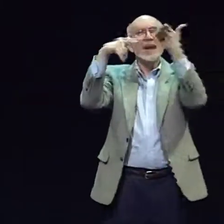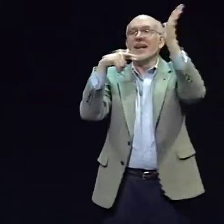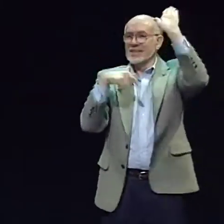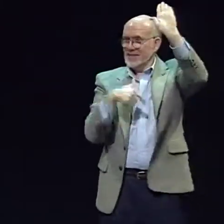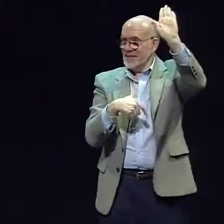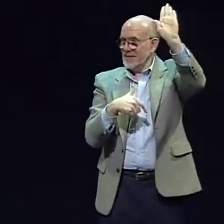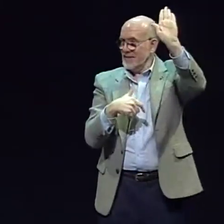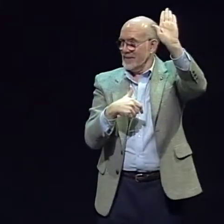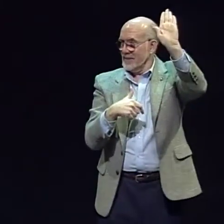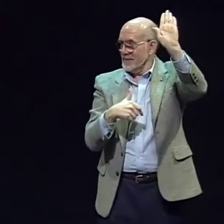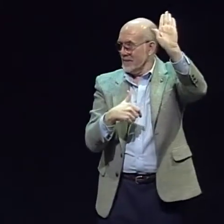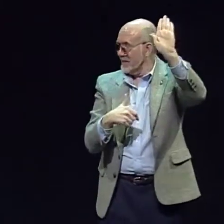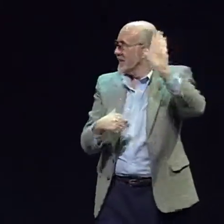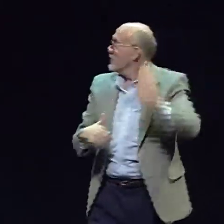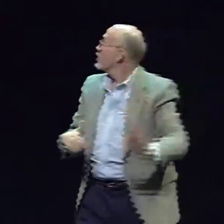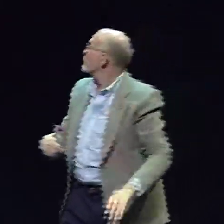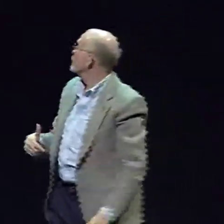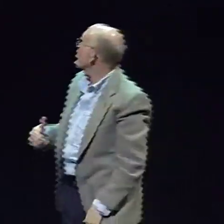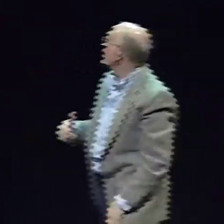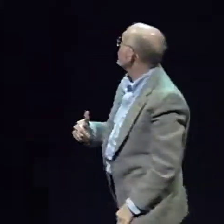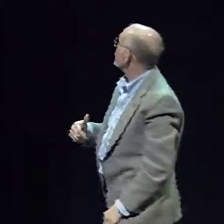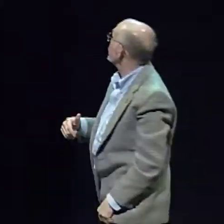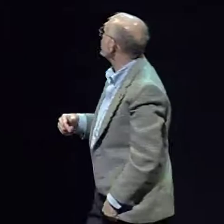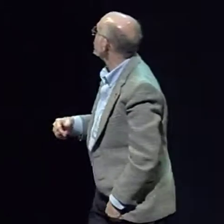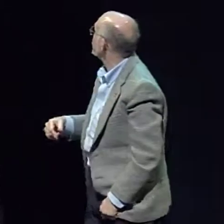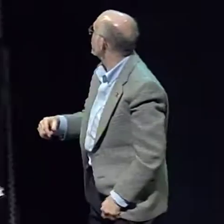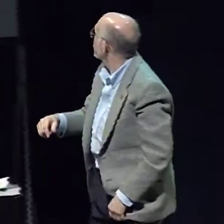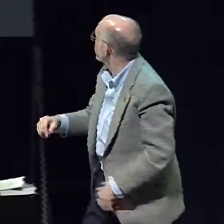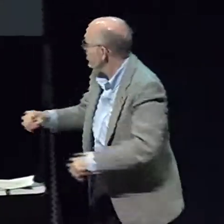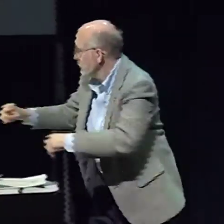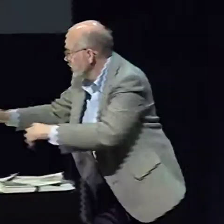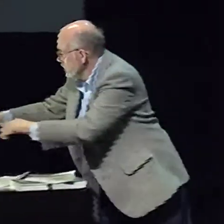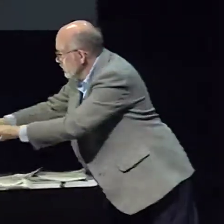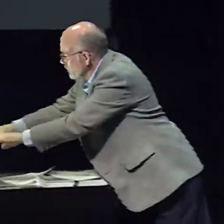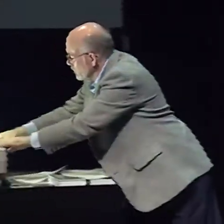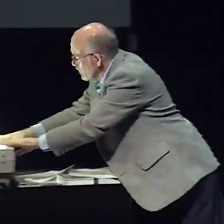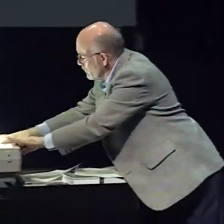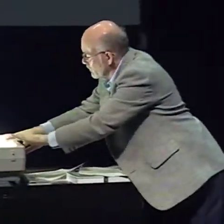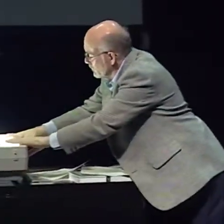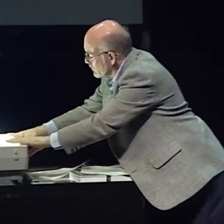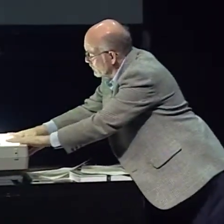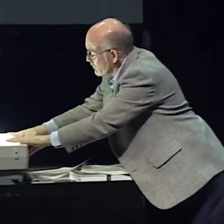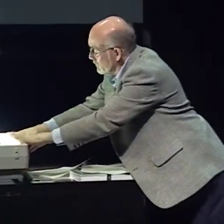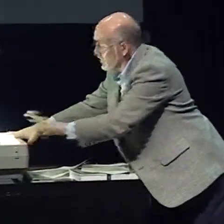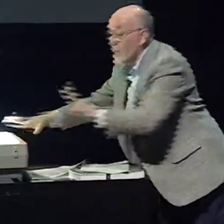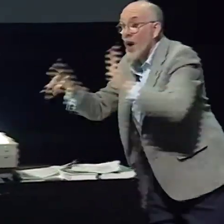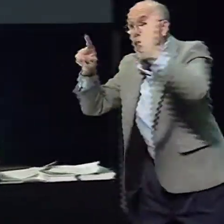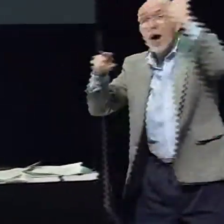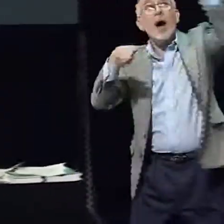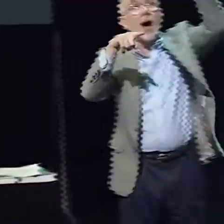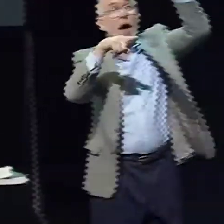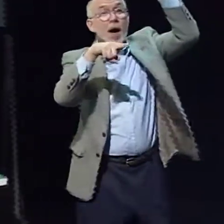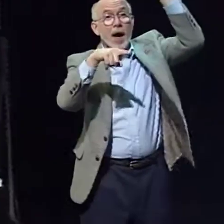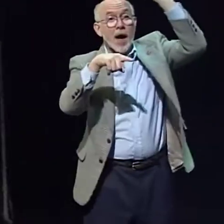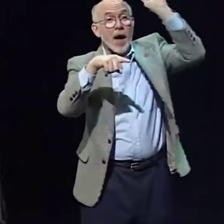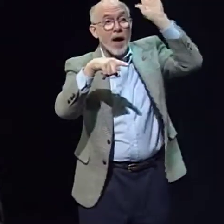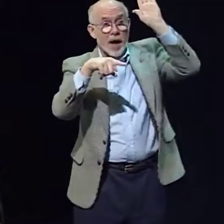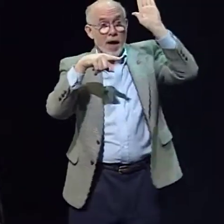AND THEN EDIT THAT, CHANGE IT, ARRANGE IT TO COME UP WITH A FINAL PRODUCT. SO THAT'S FIRST.